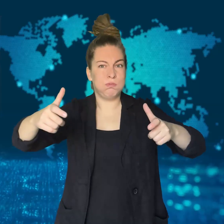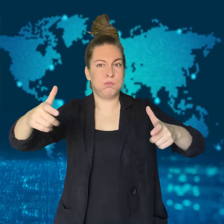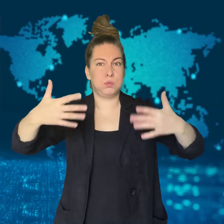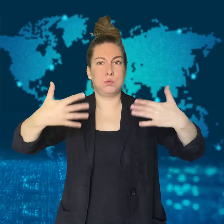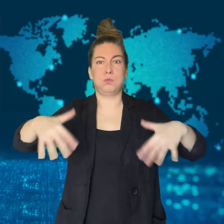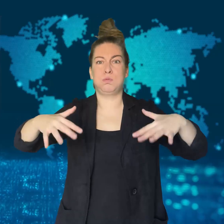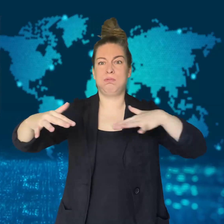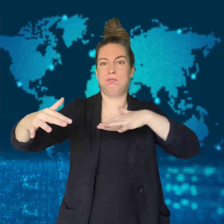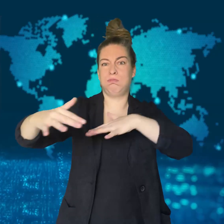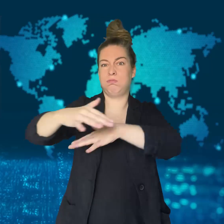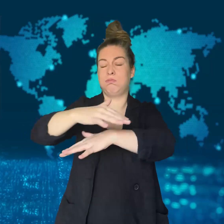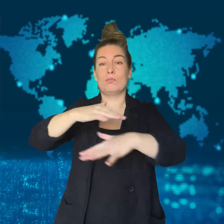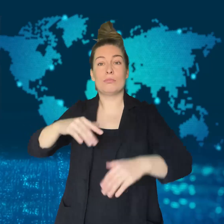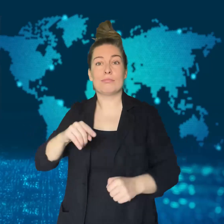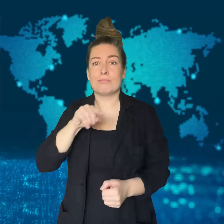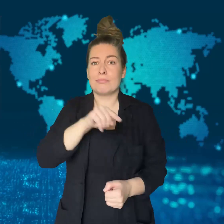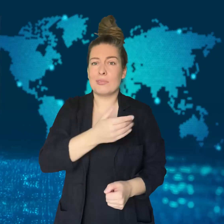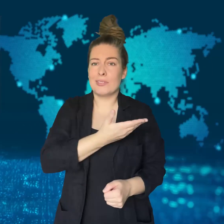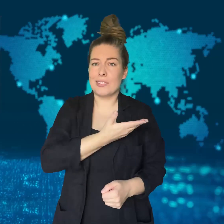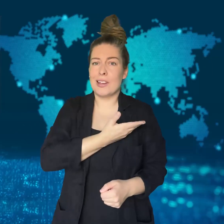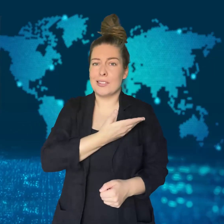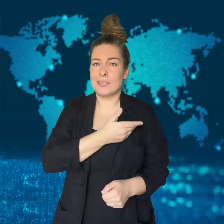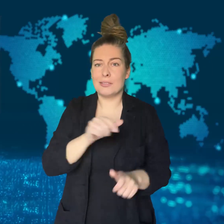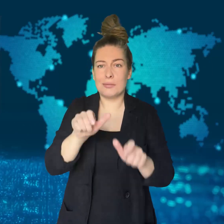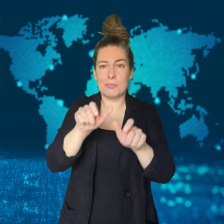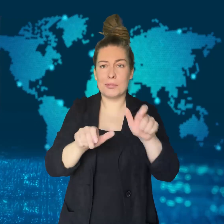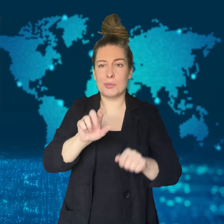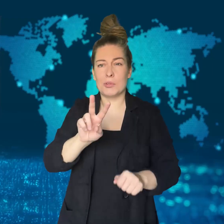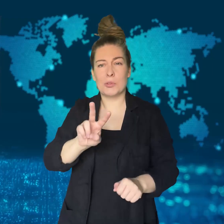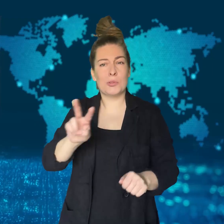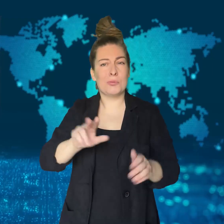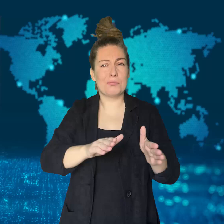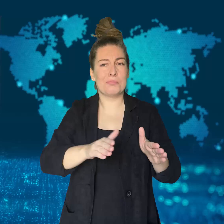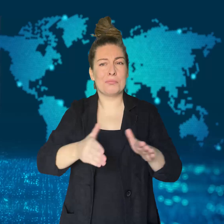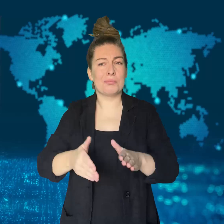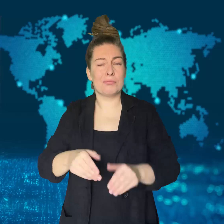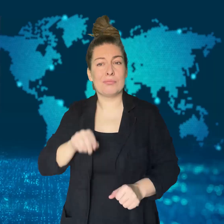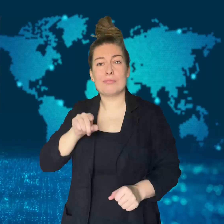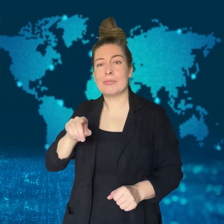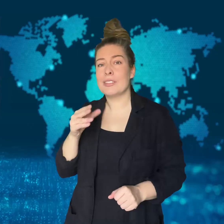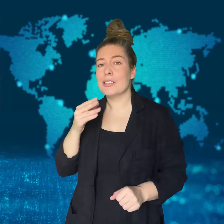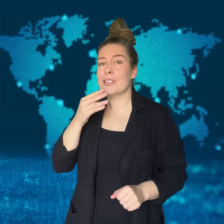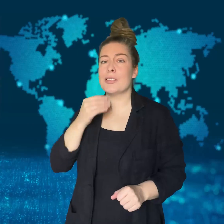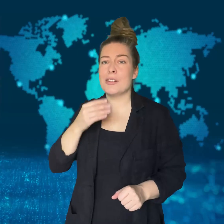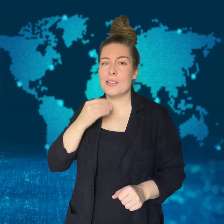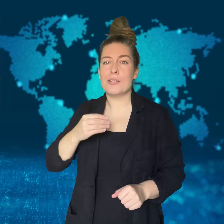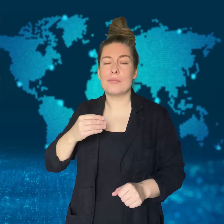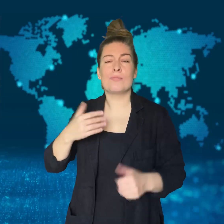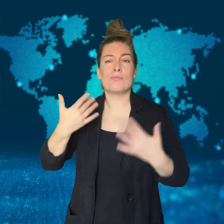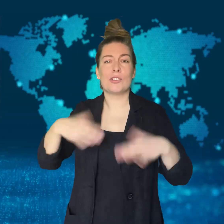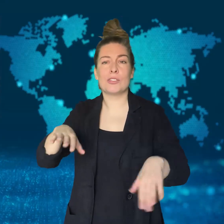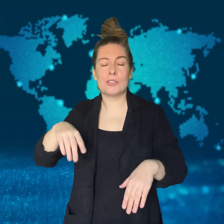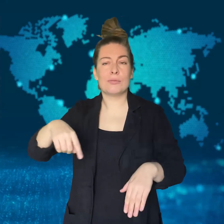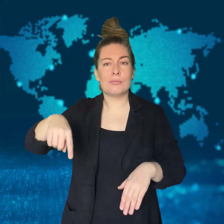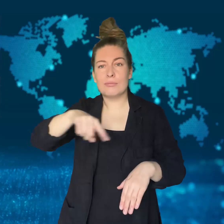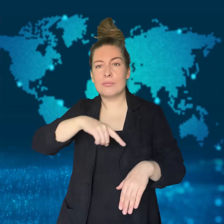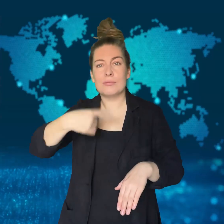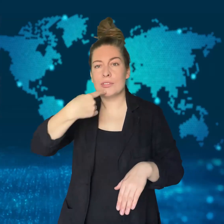In Gaza, at least 22 people were killed.